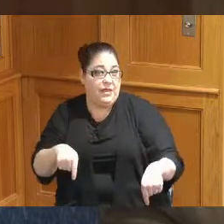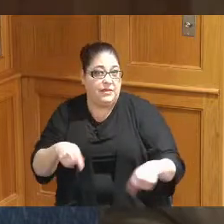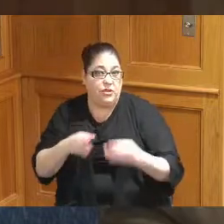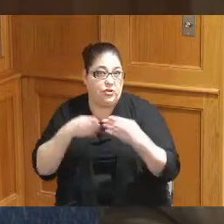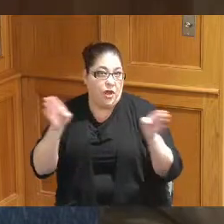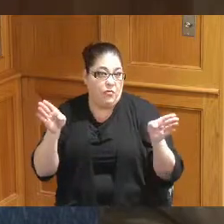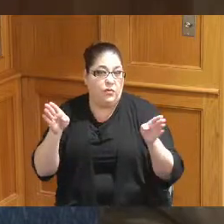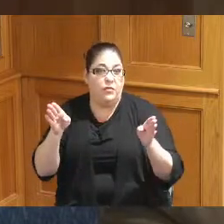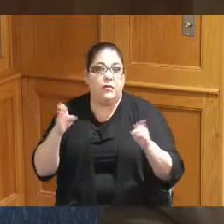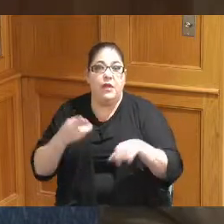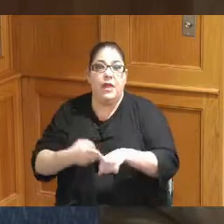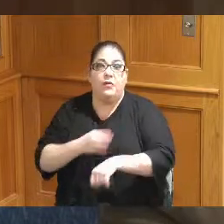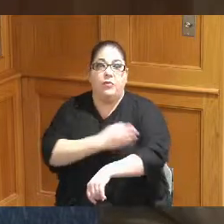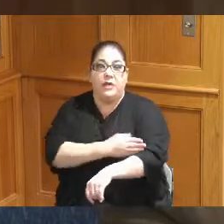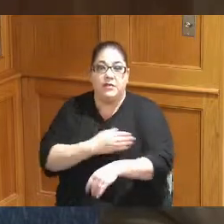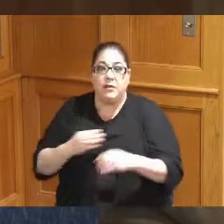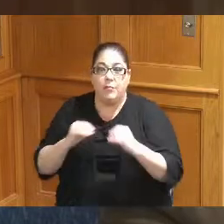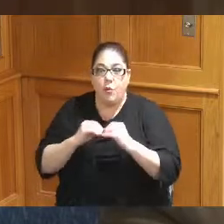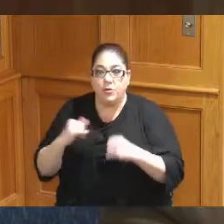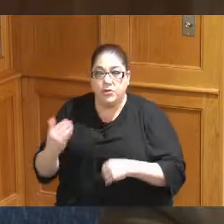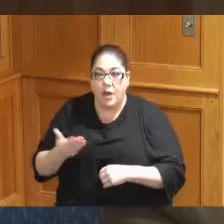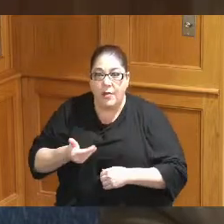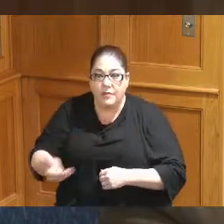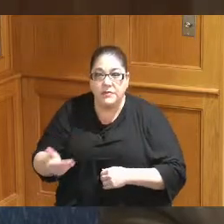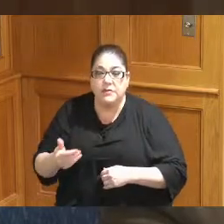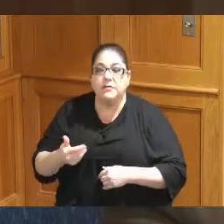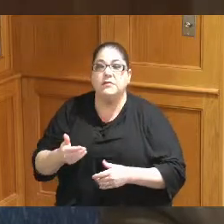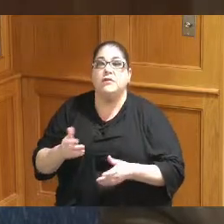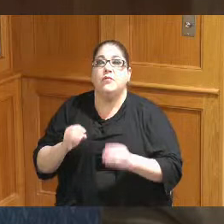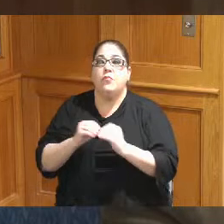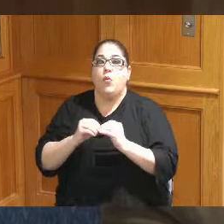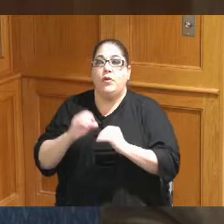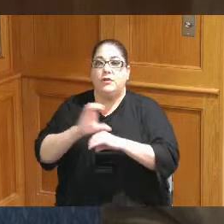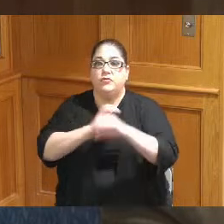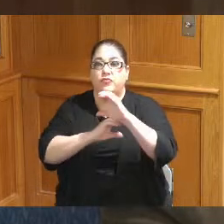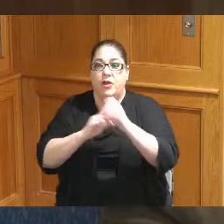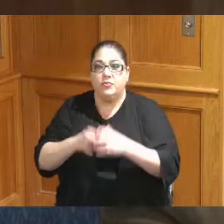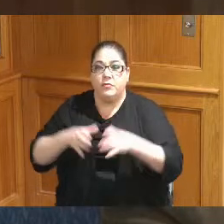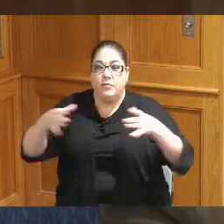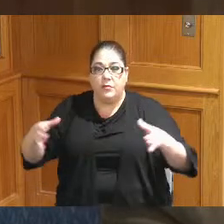increasing jobs increasing manufacturing this is generally a good thing but I do remember